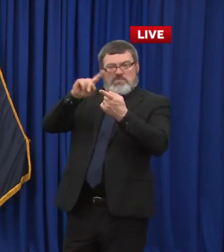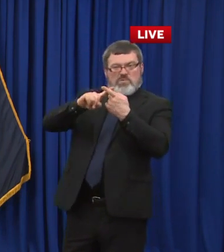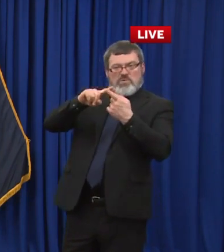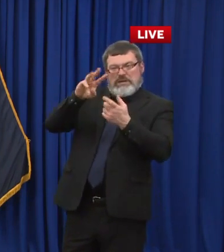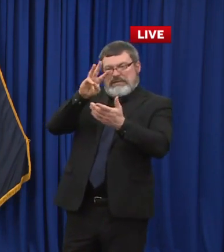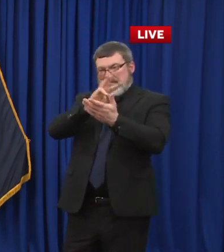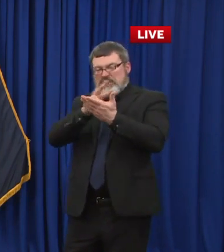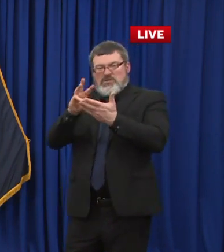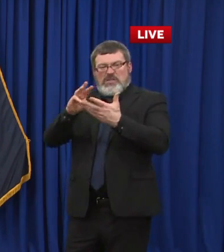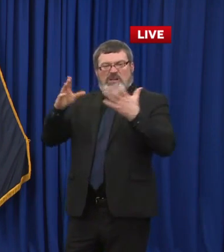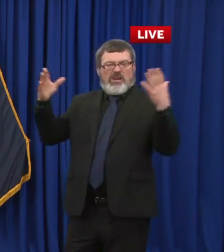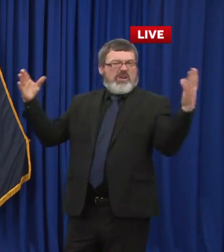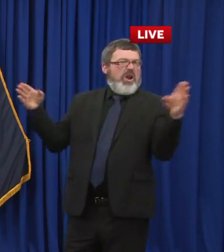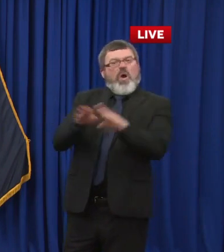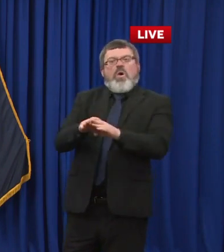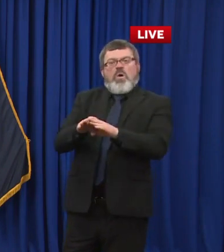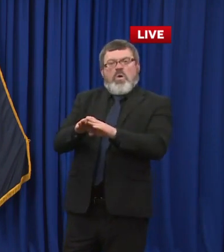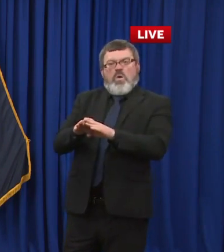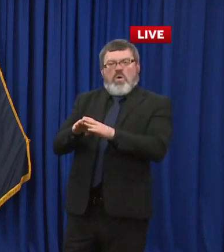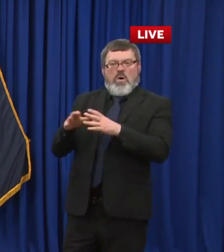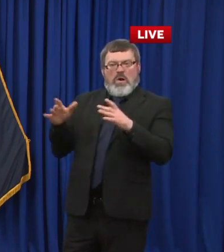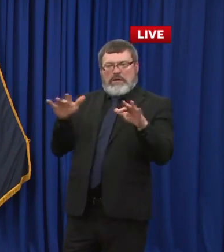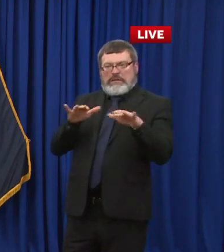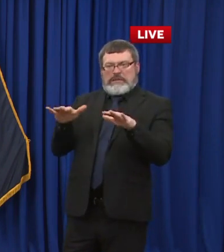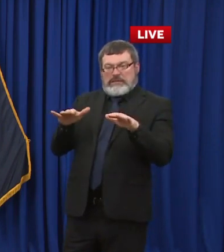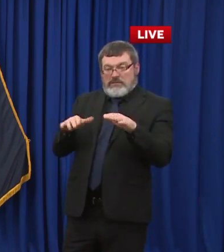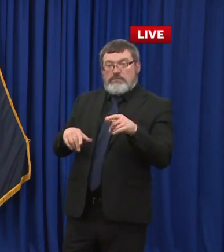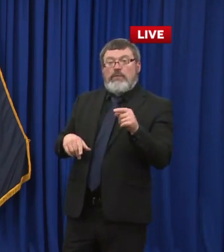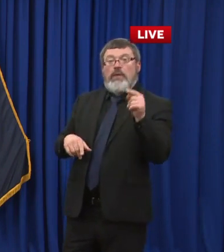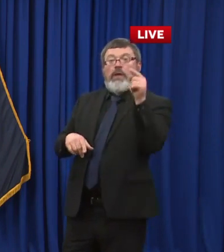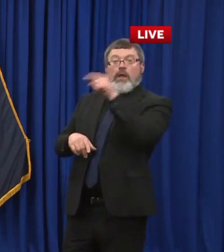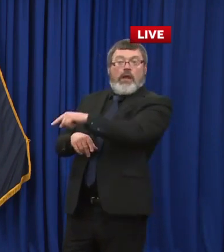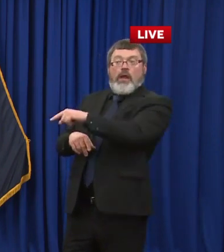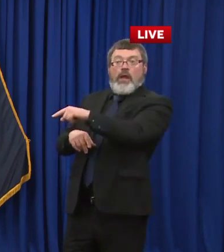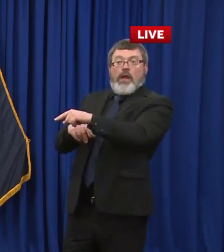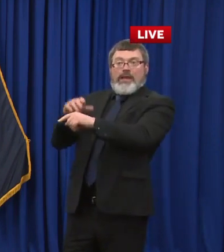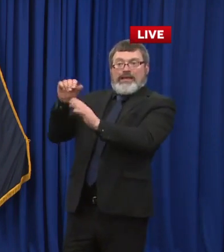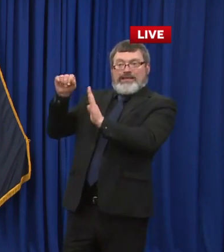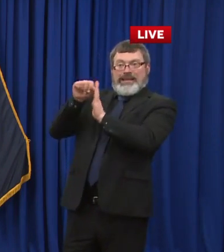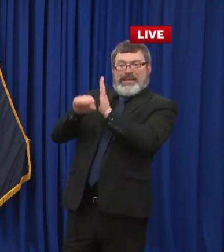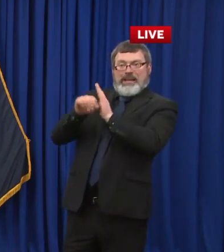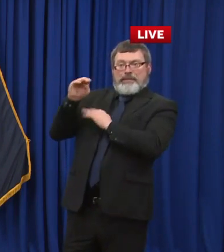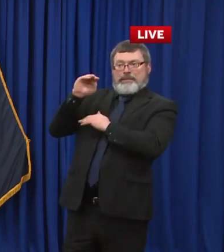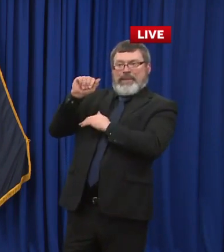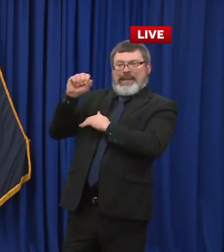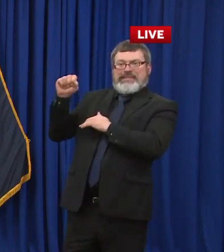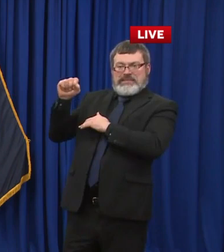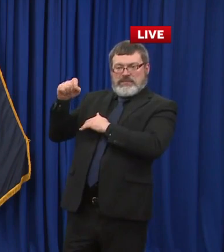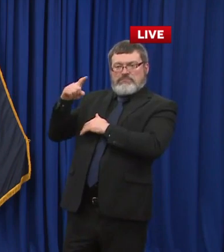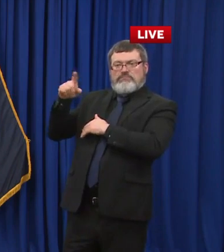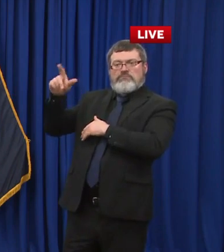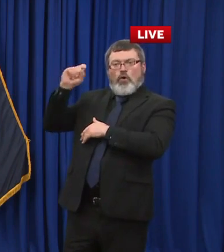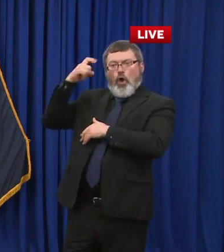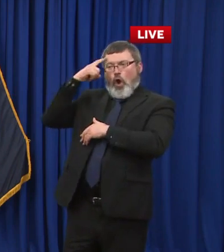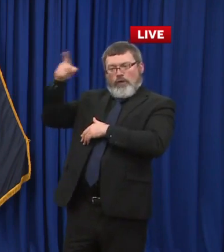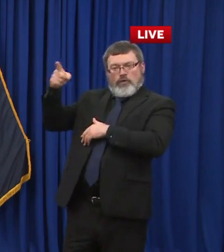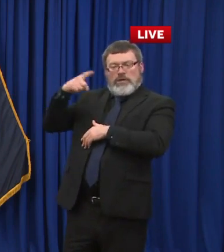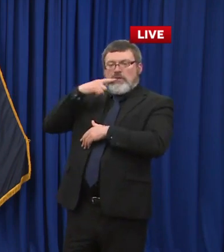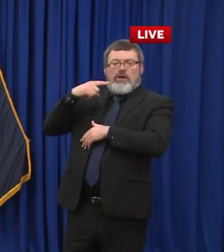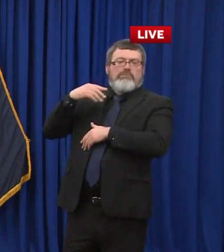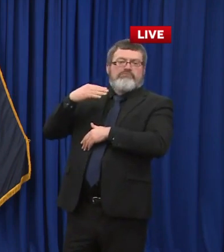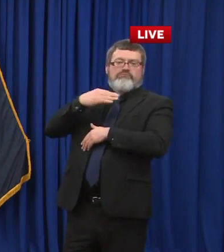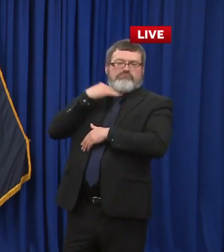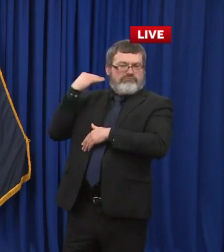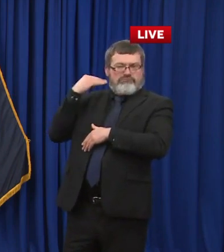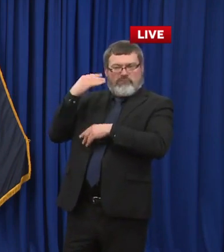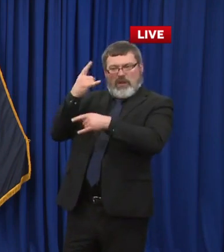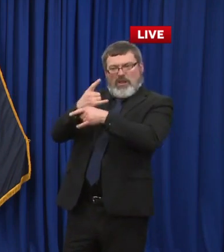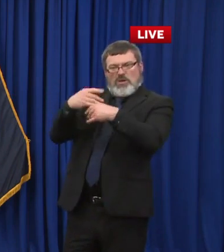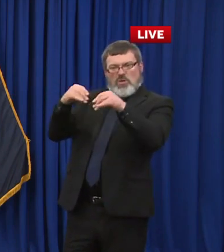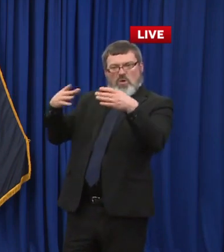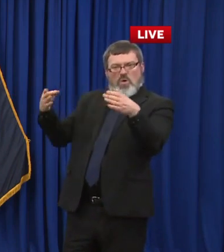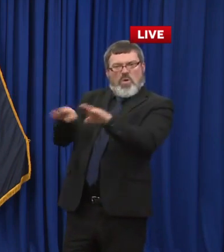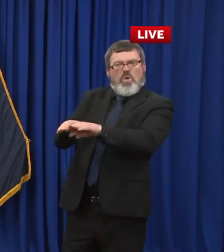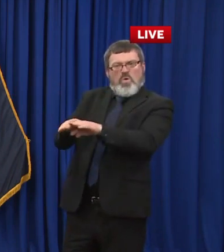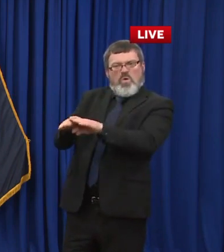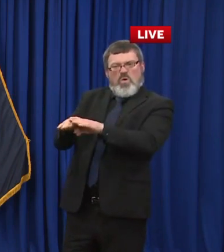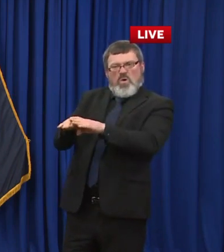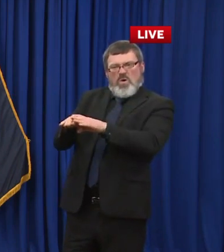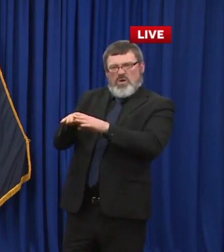THE WHITE HOUSE TASK FORCE RECENTLY GAVE GOVERNOR BAKER A RECOMMENDATION TO IMPLEMENT CURFEWS AND OTHER THINGS WHICH SEEMS TO MAKE IT WORSE.